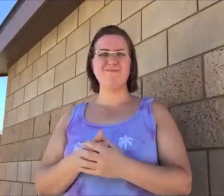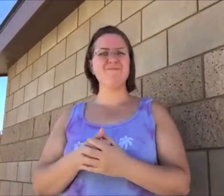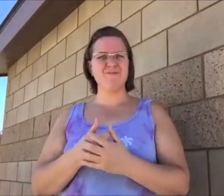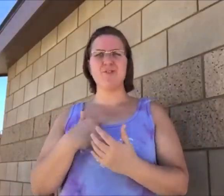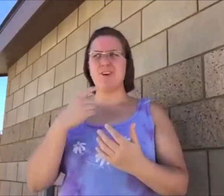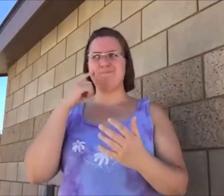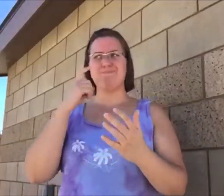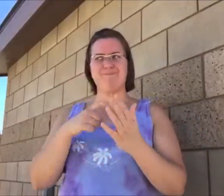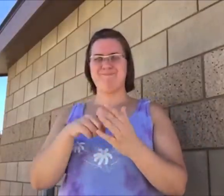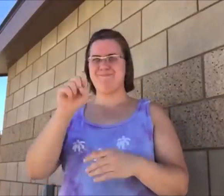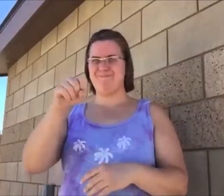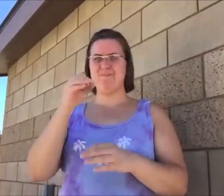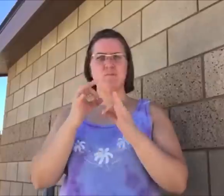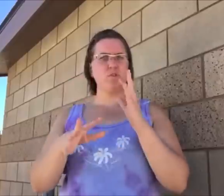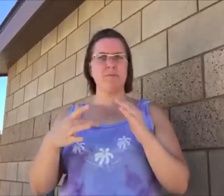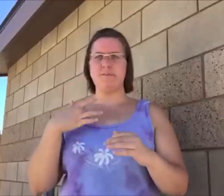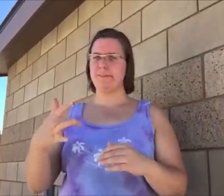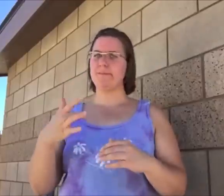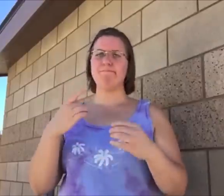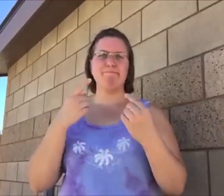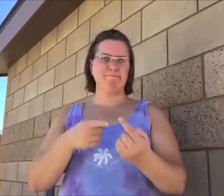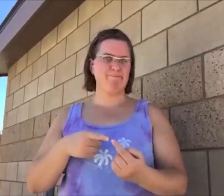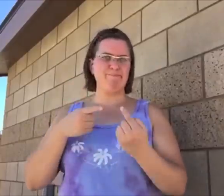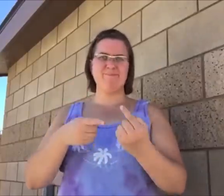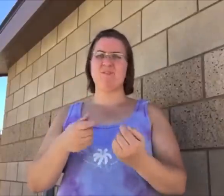has shown me that interpreters tend to struggle